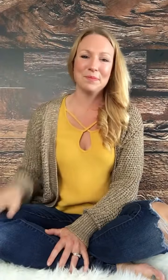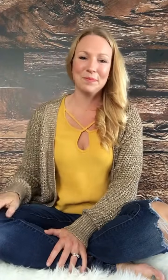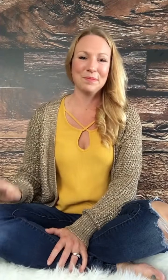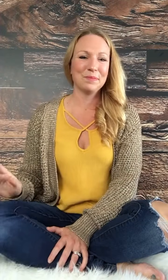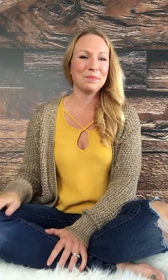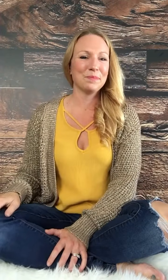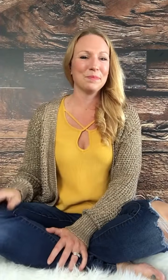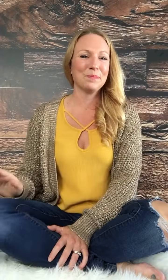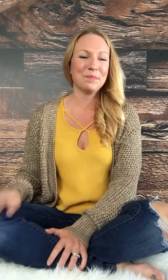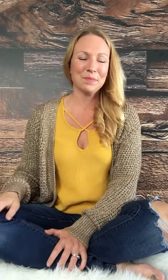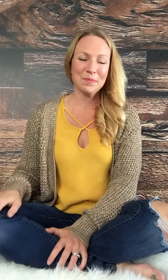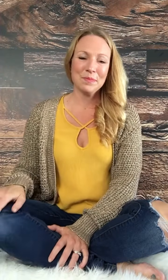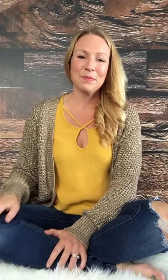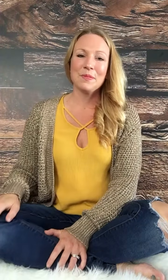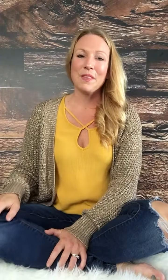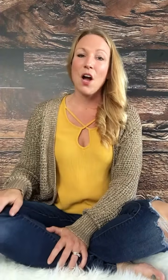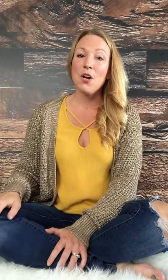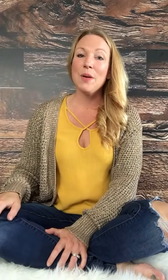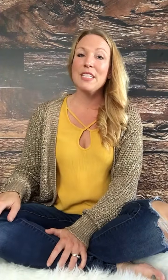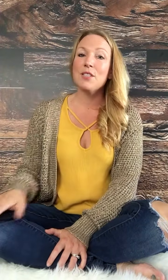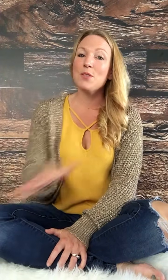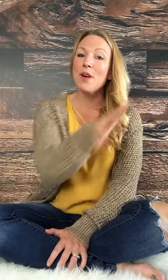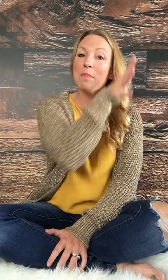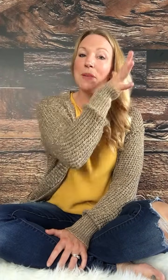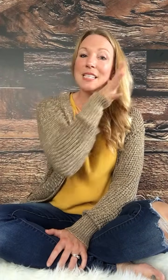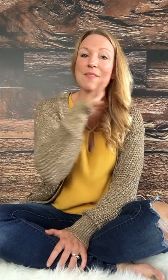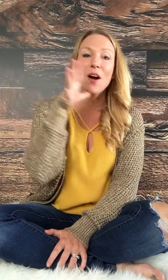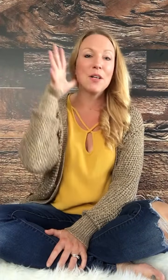we're on our way, we're on our way, on our way to Grandpa's FARM.